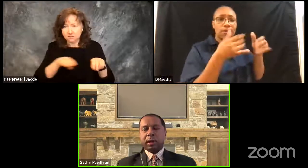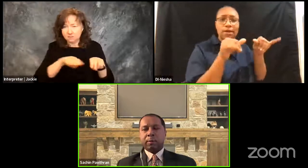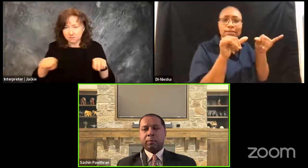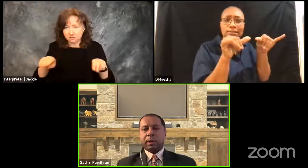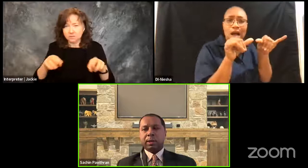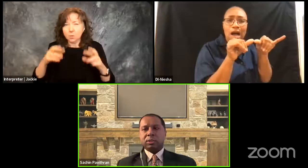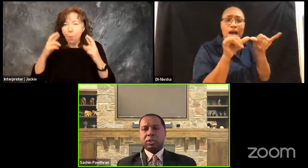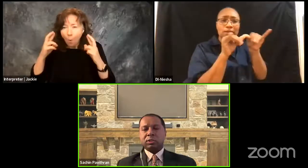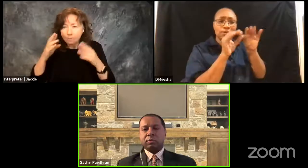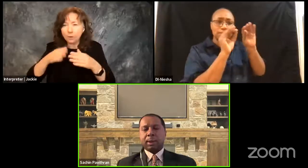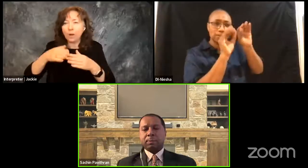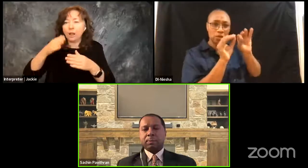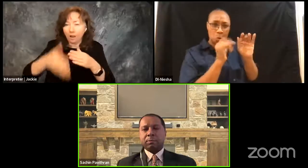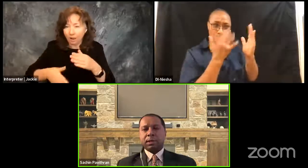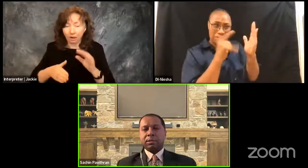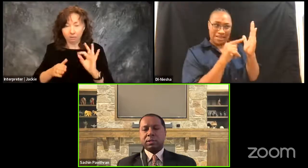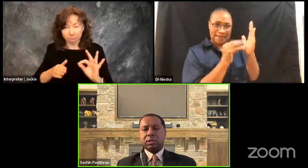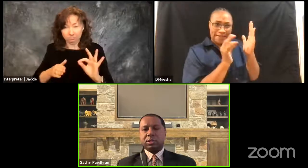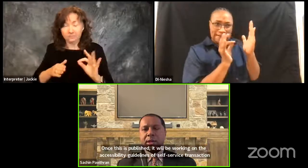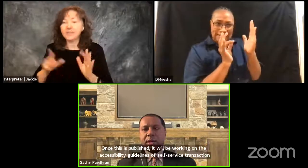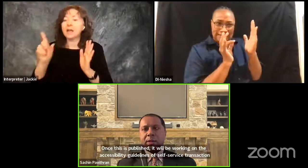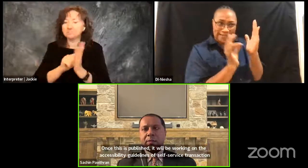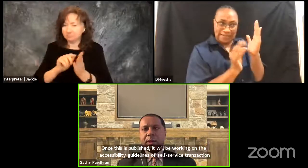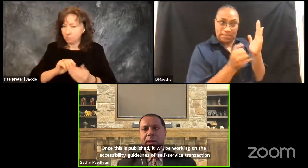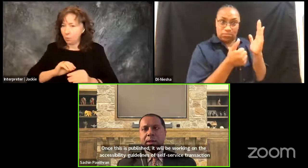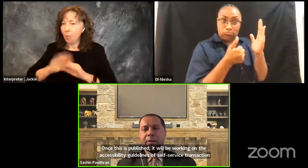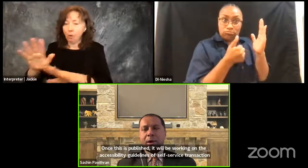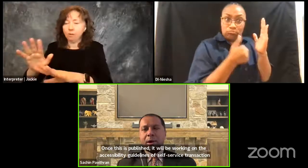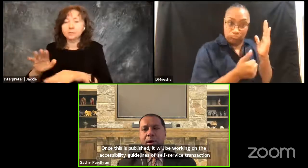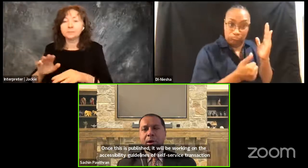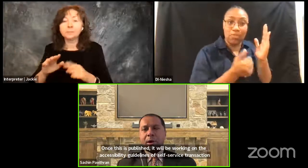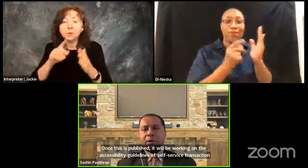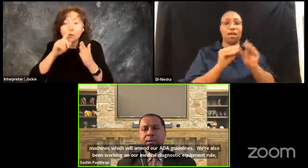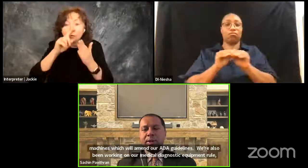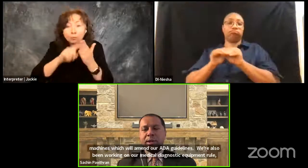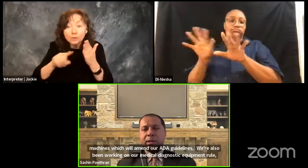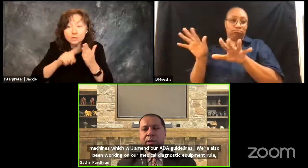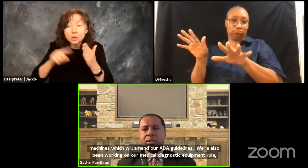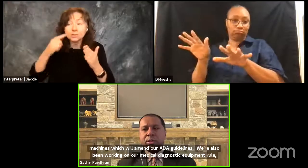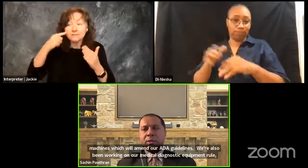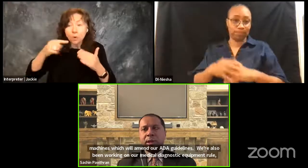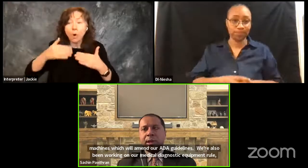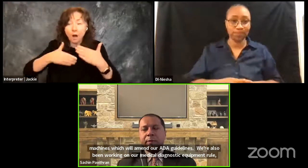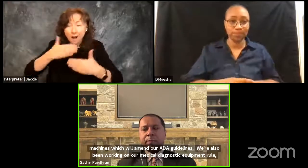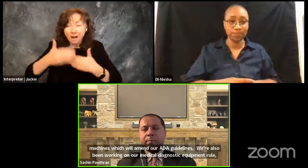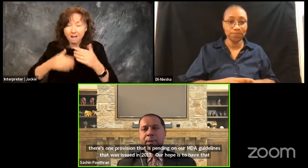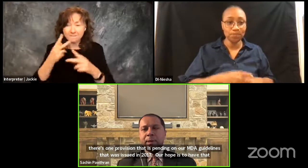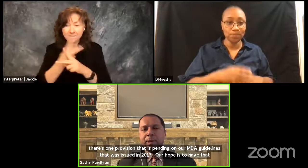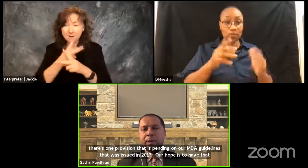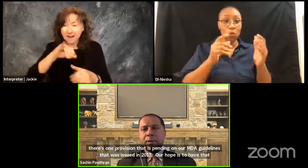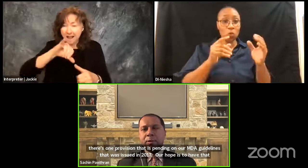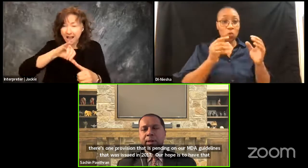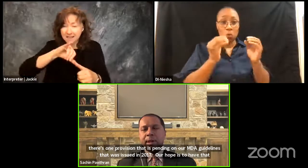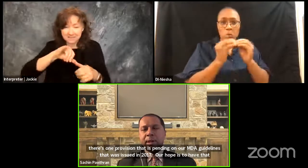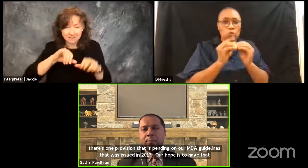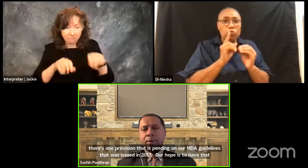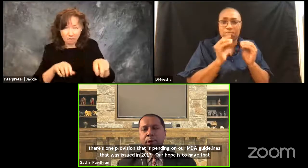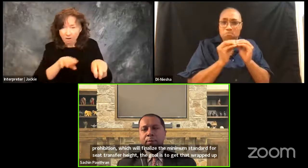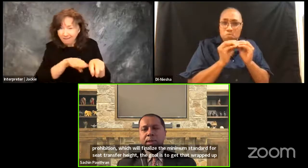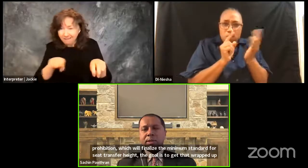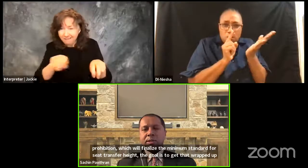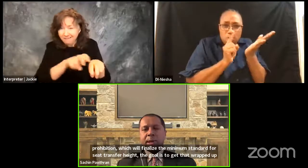We just wrapped up the research on this particular issue, and you'll be hearing more information